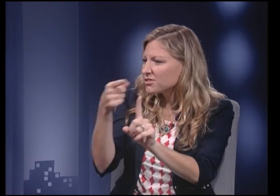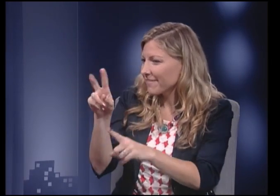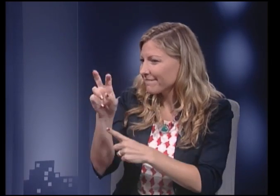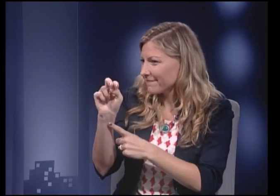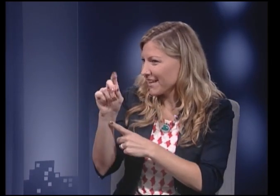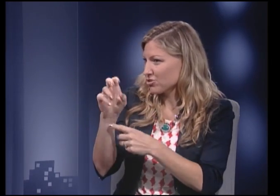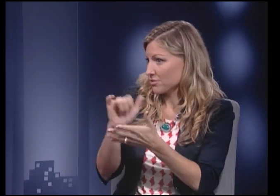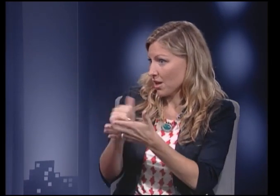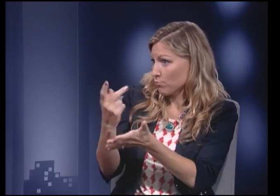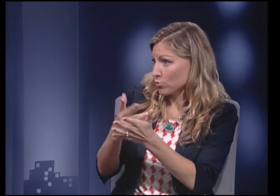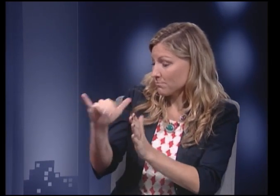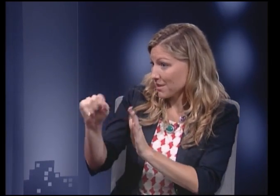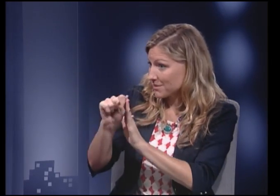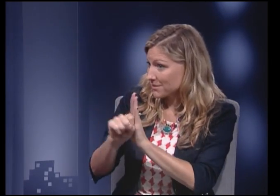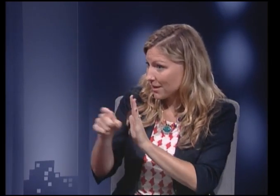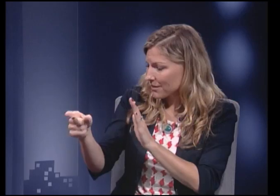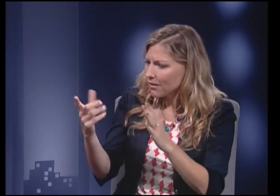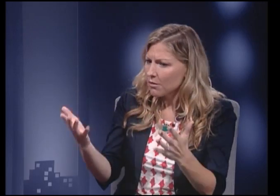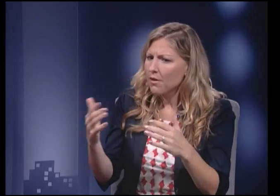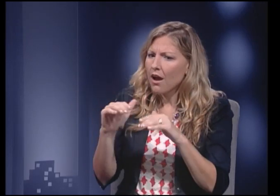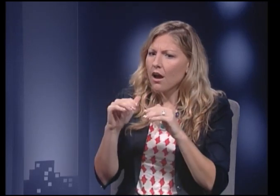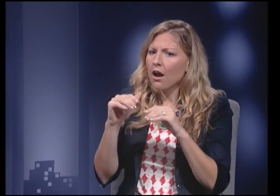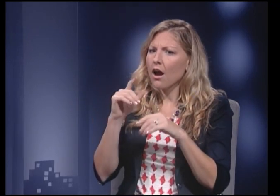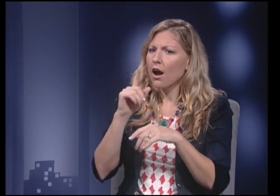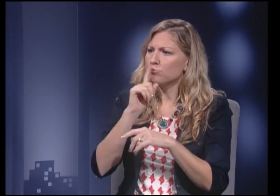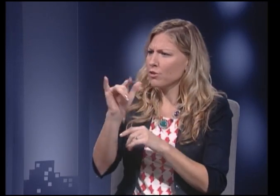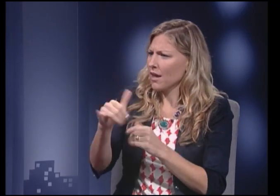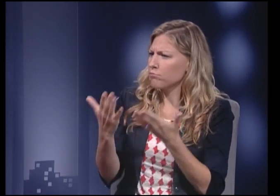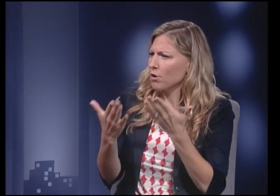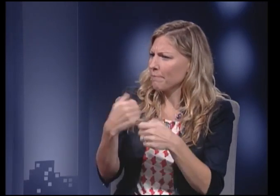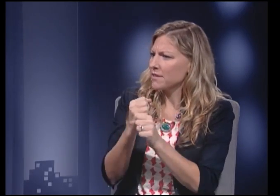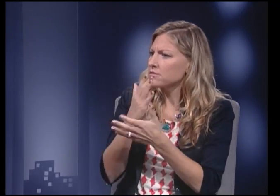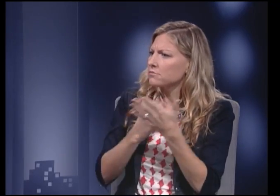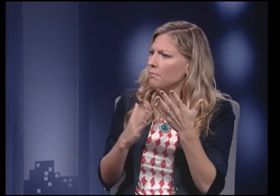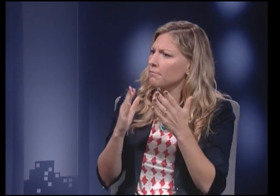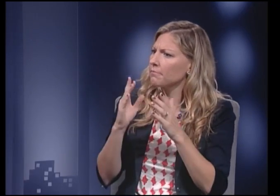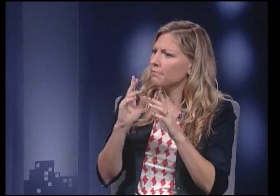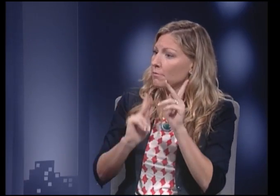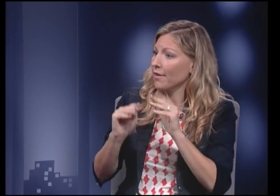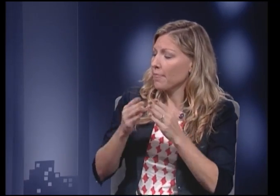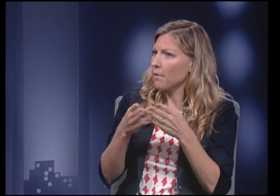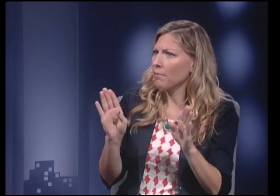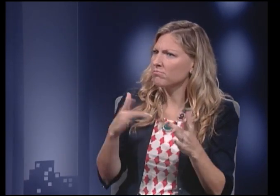the system from various vendors that are approved by the state. I'm sure that probably makes some people